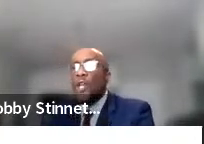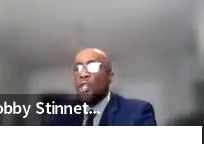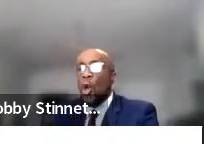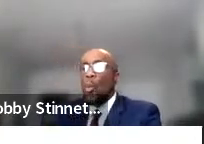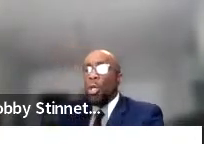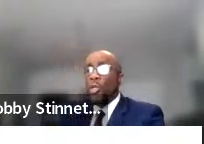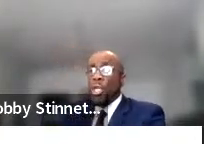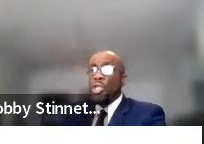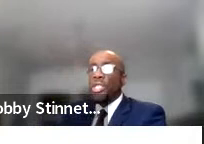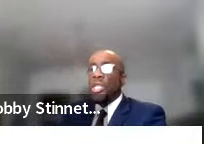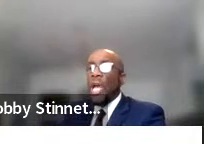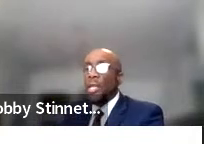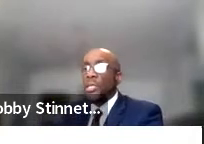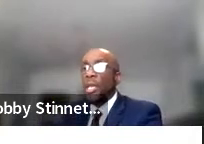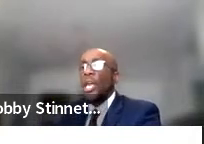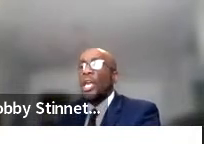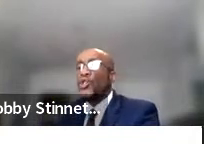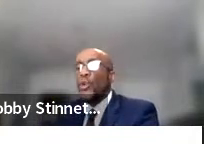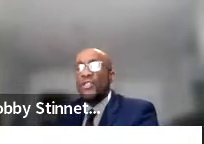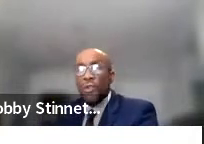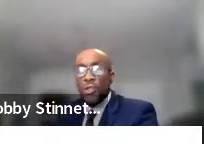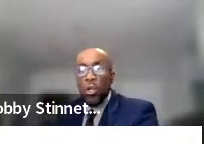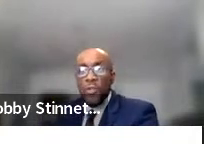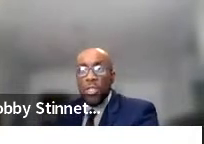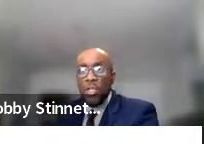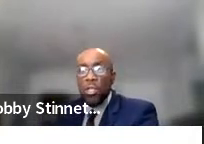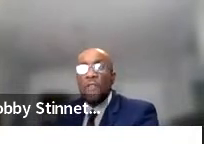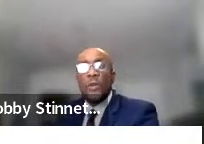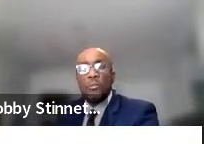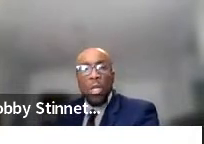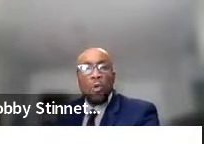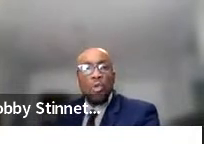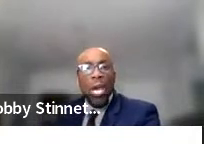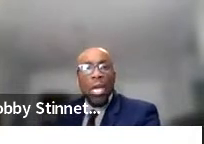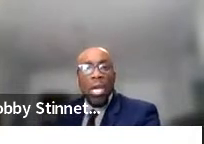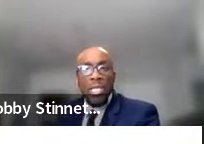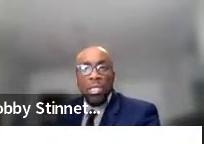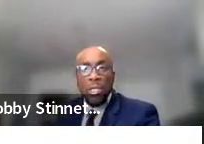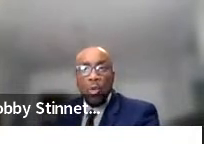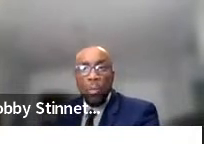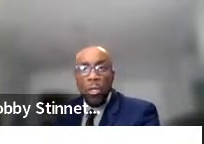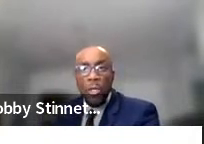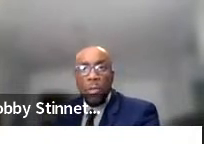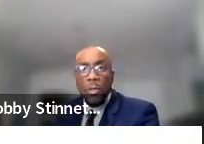of the low wheelchair seat heights and transfer surfaces for medical diagnostic equipment.